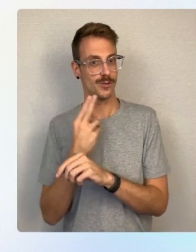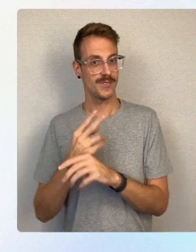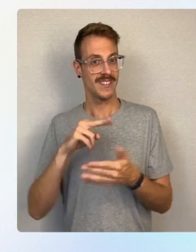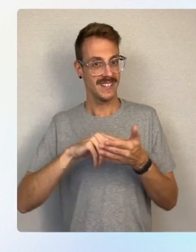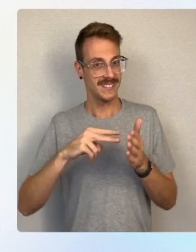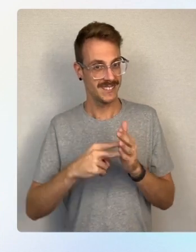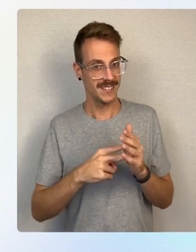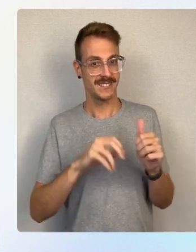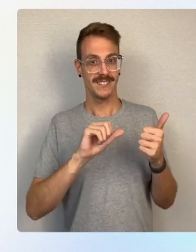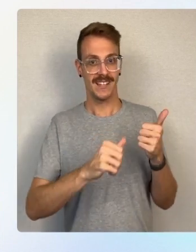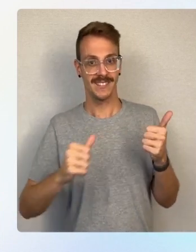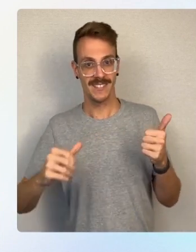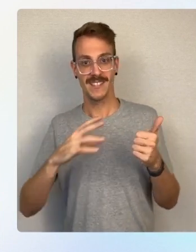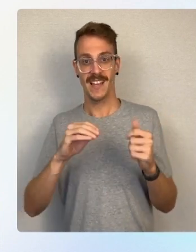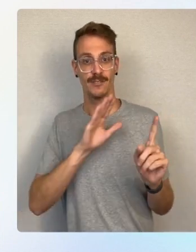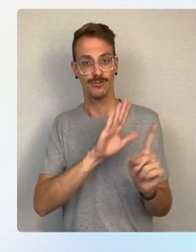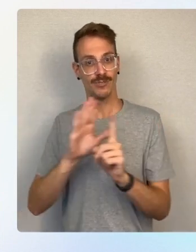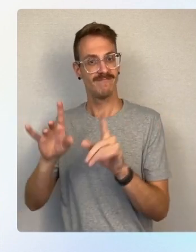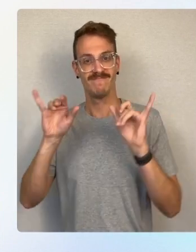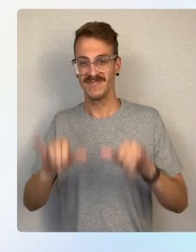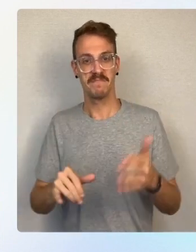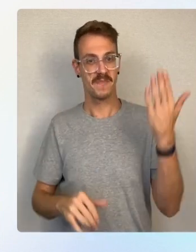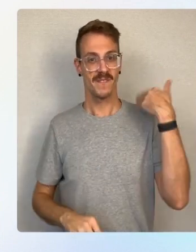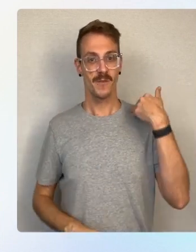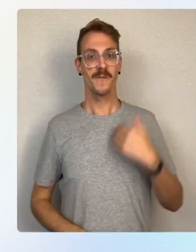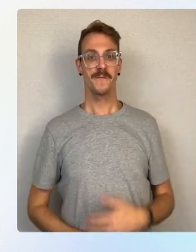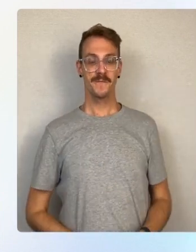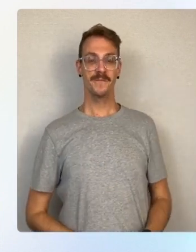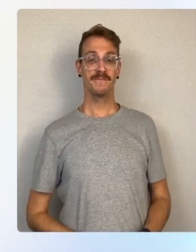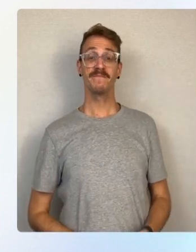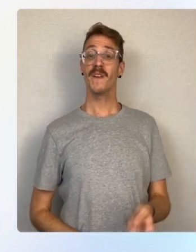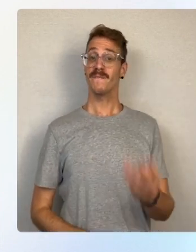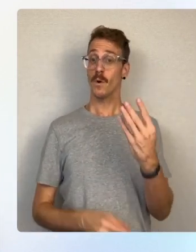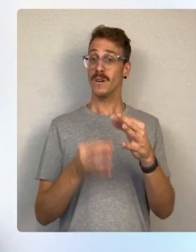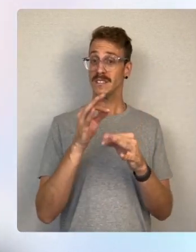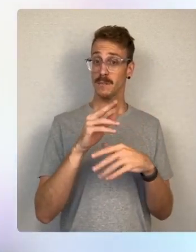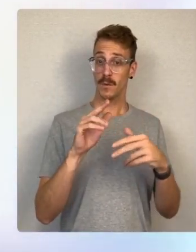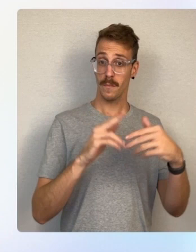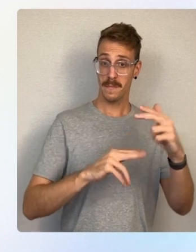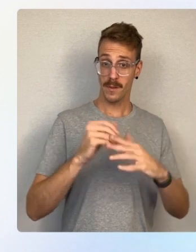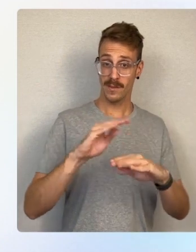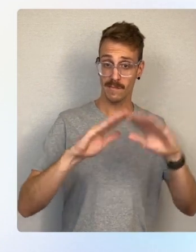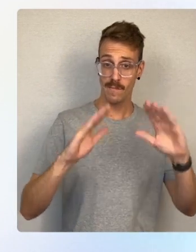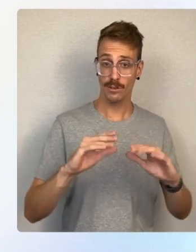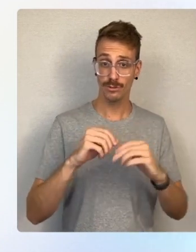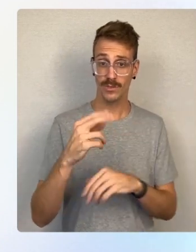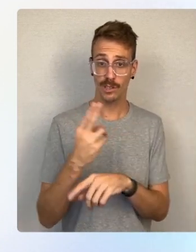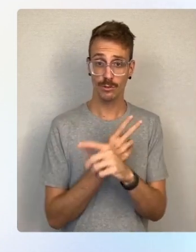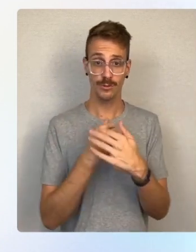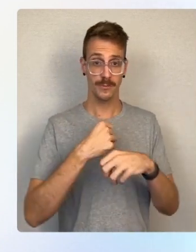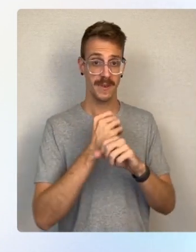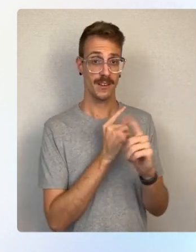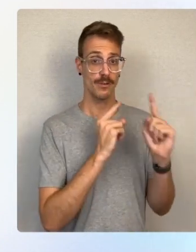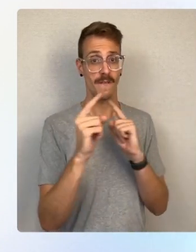while utilizing intents, entities, and traits, like before. There are four simple building blocks you can use